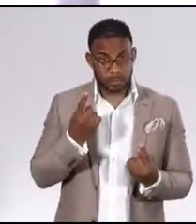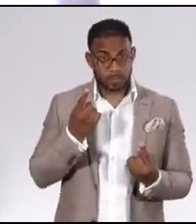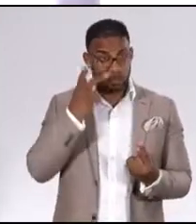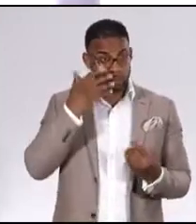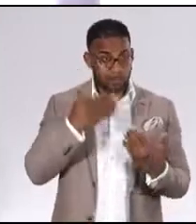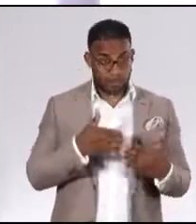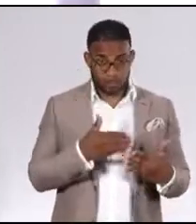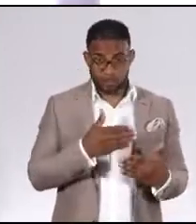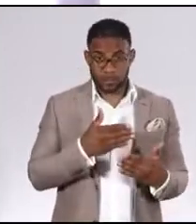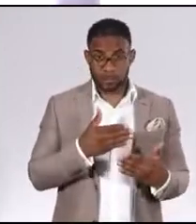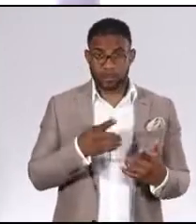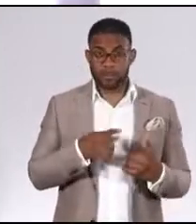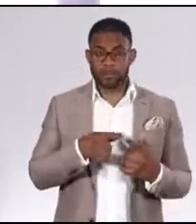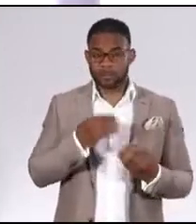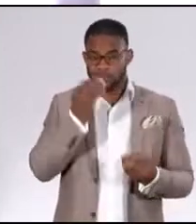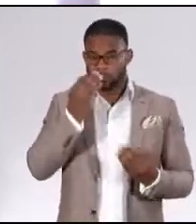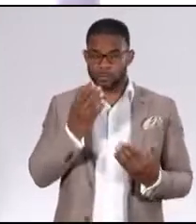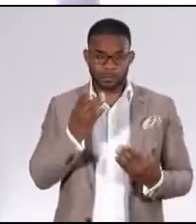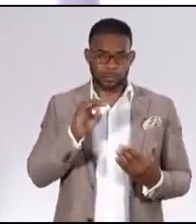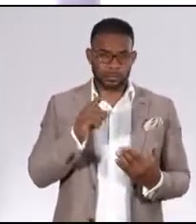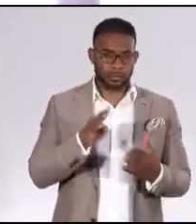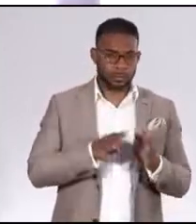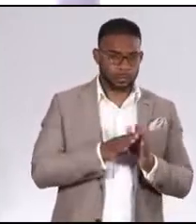in order to inform drug development and review.